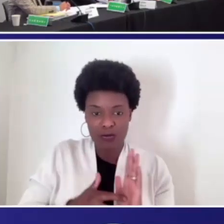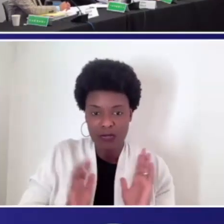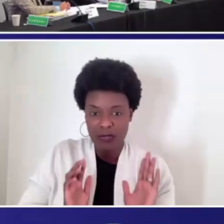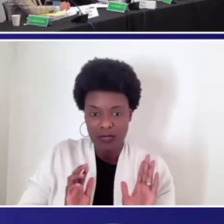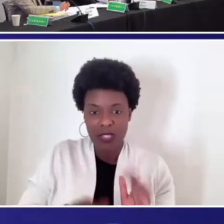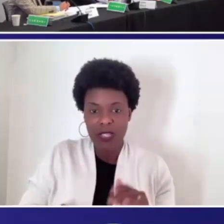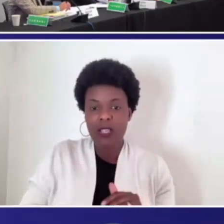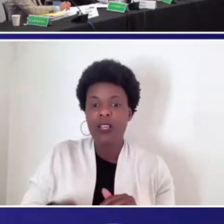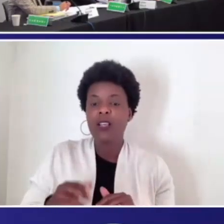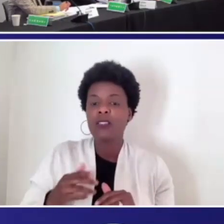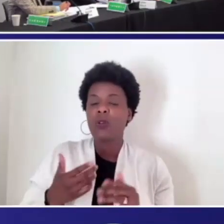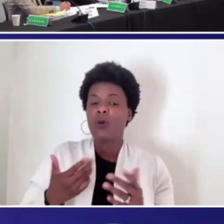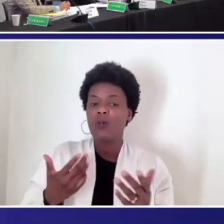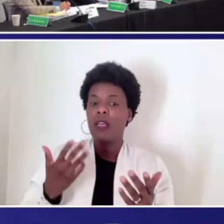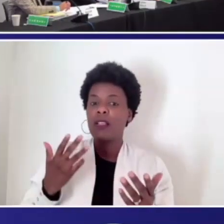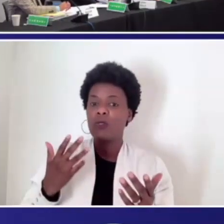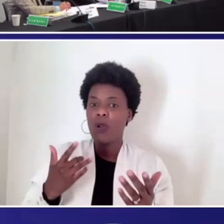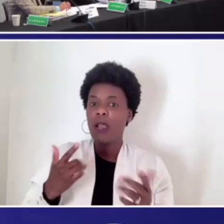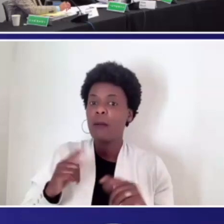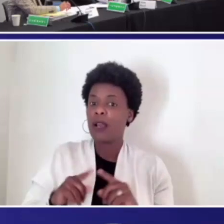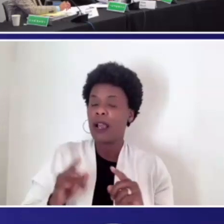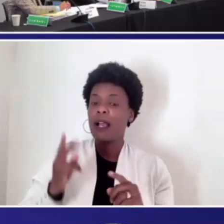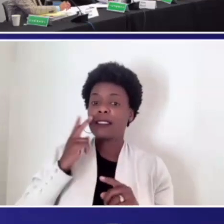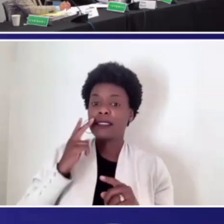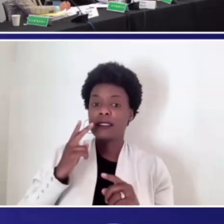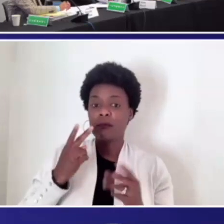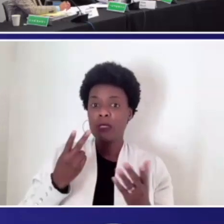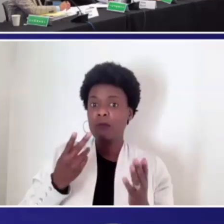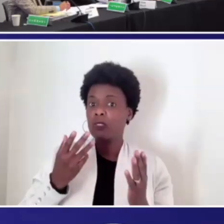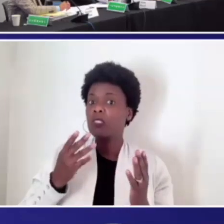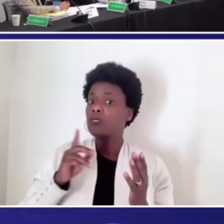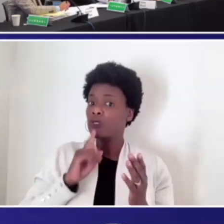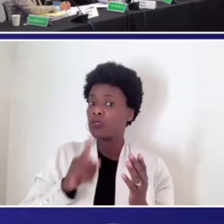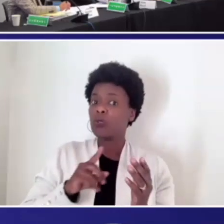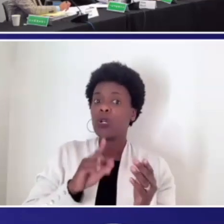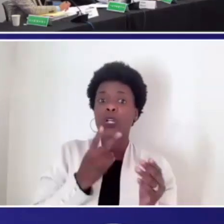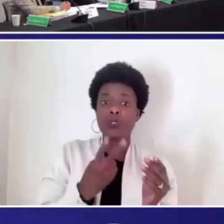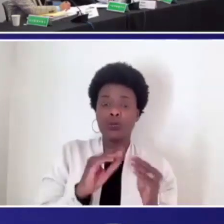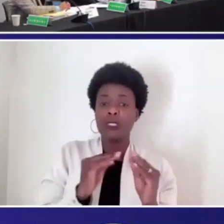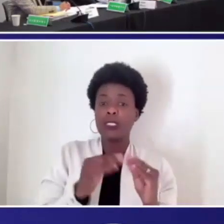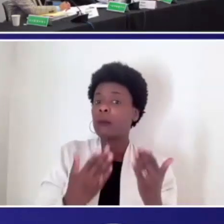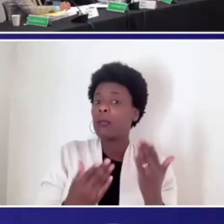But I concede, Jake, both that two-digit is not necessarily the correct level of